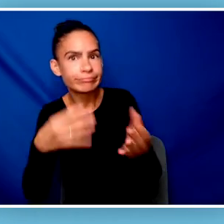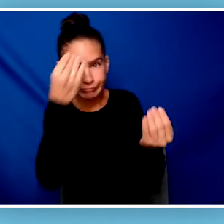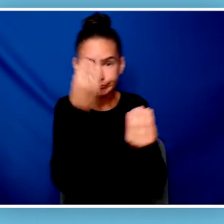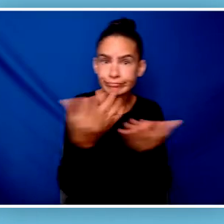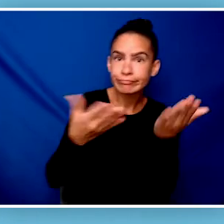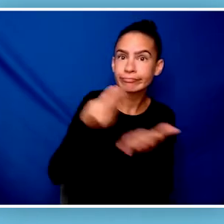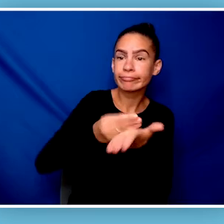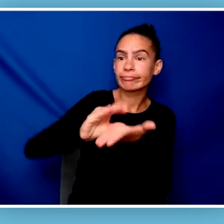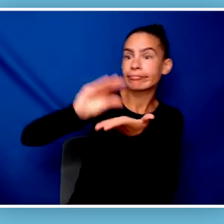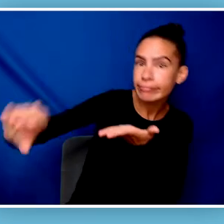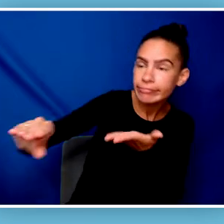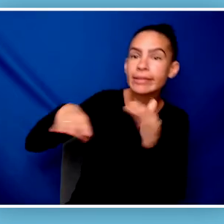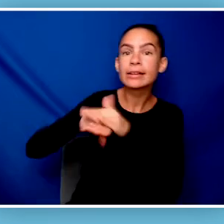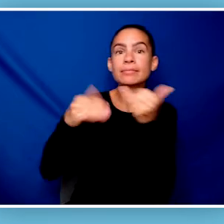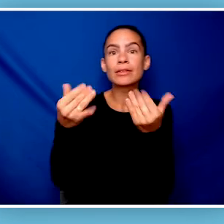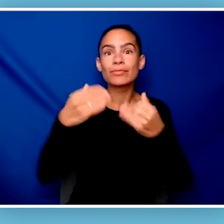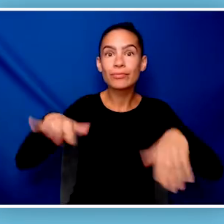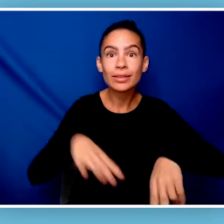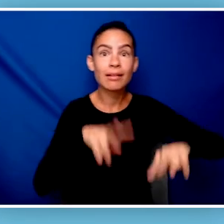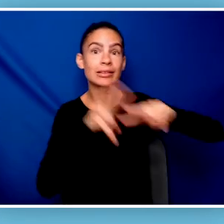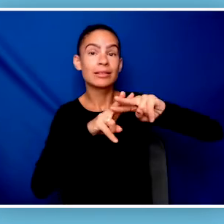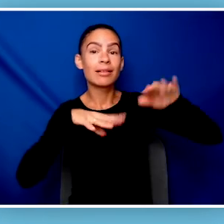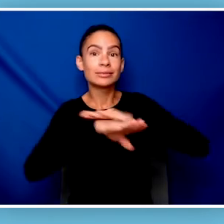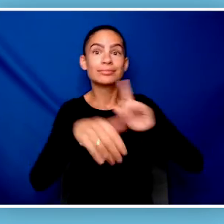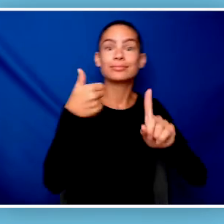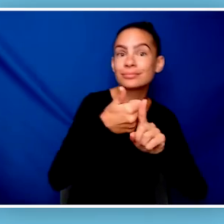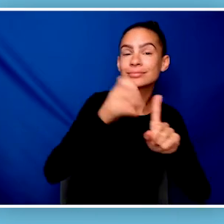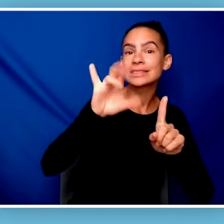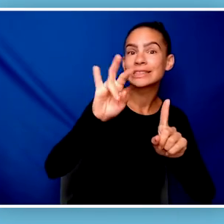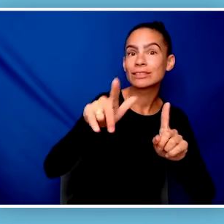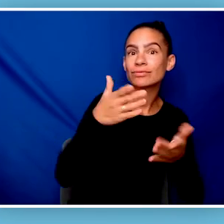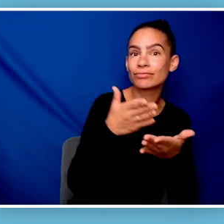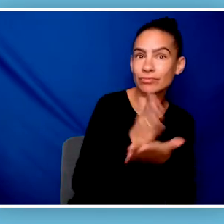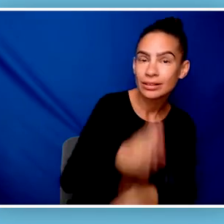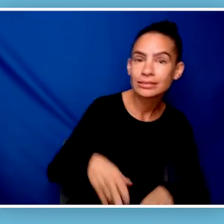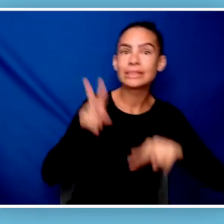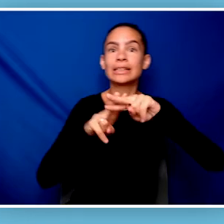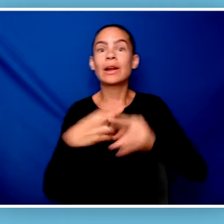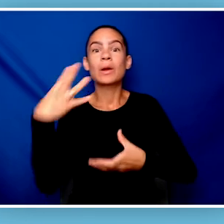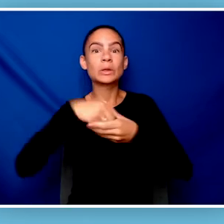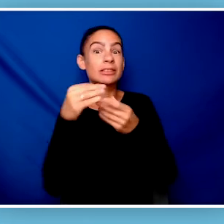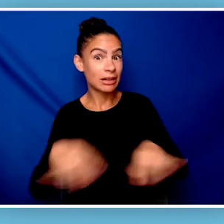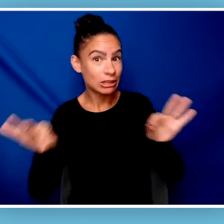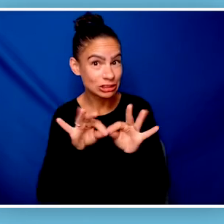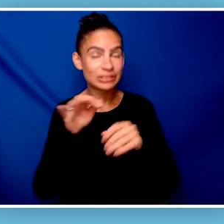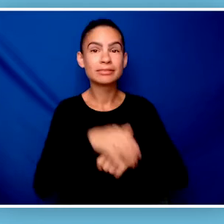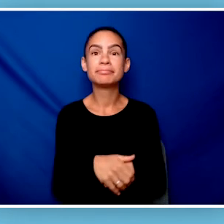and tell them to fund accessible playgrounds! #AccessIsACivilRight #InclusionMatters"